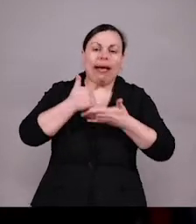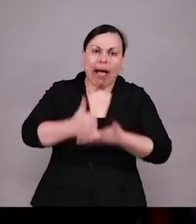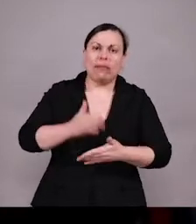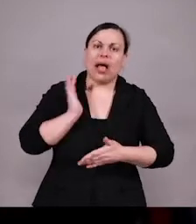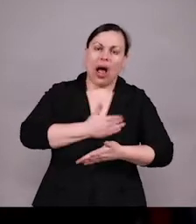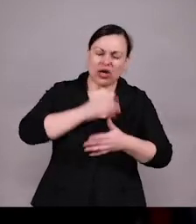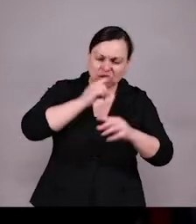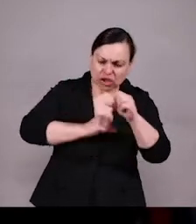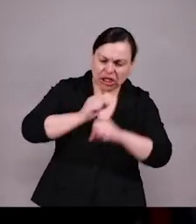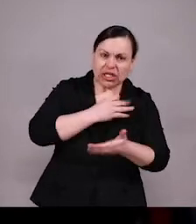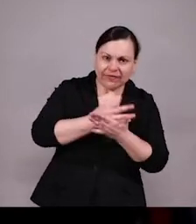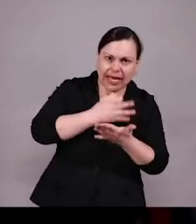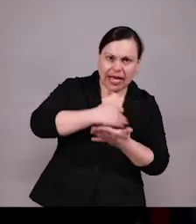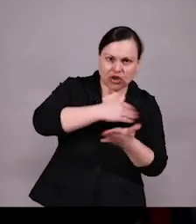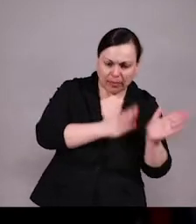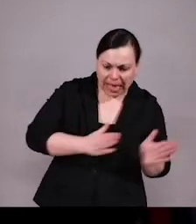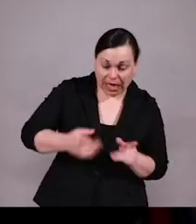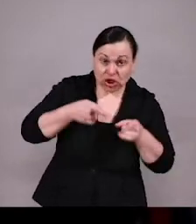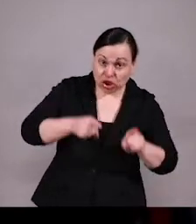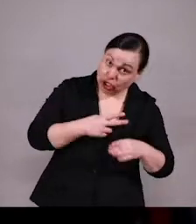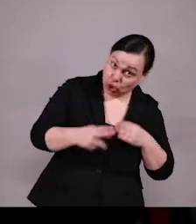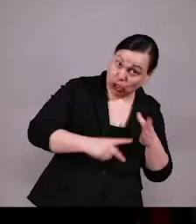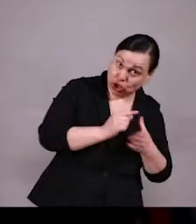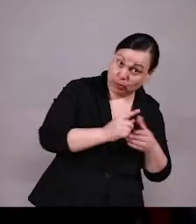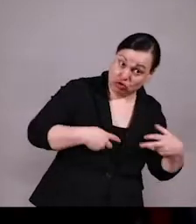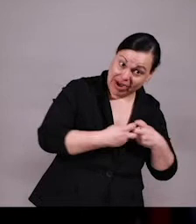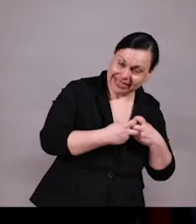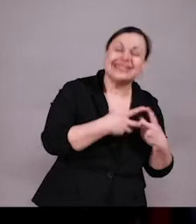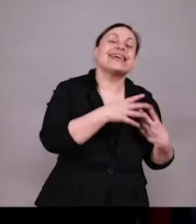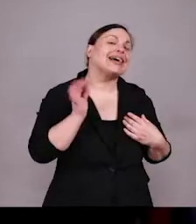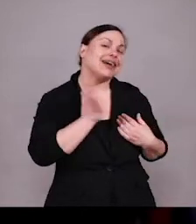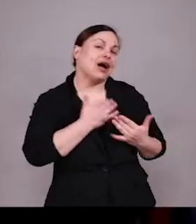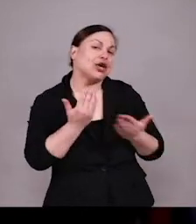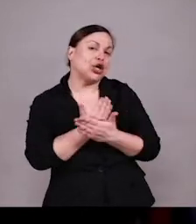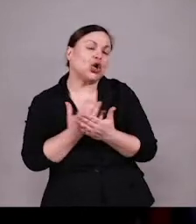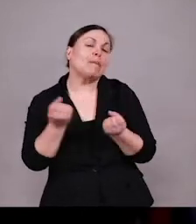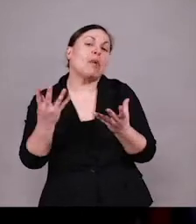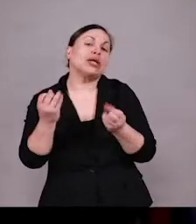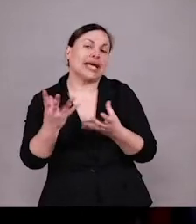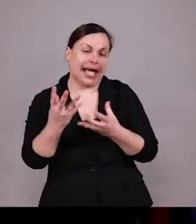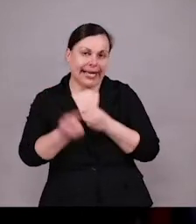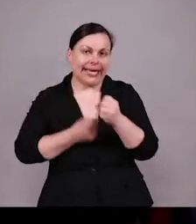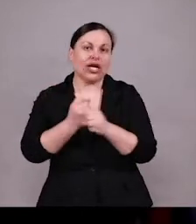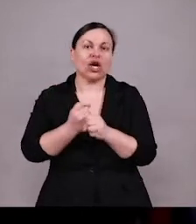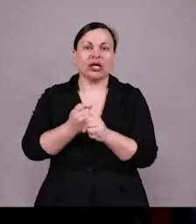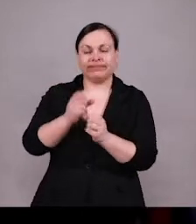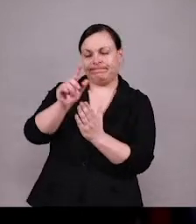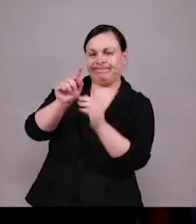the short-term crisis and our new multi-year fiscal template. This provides a foundation